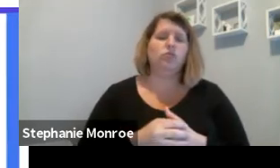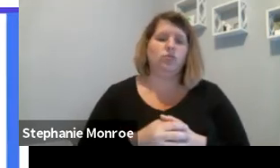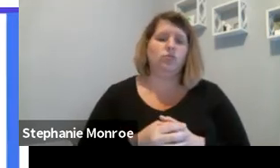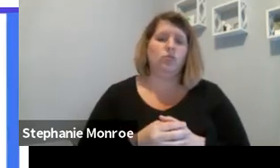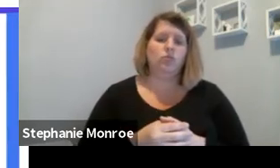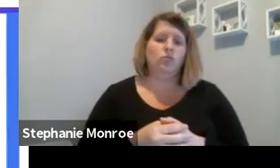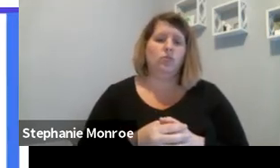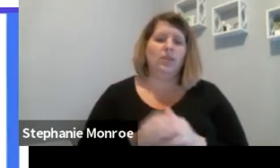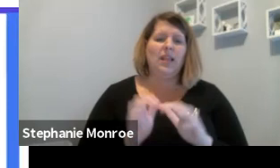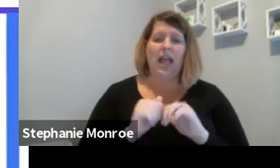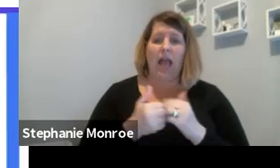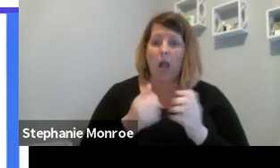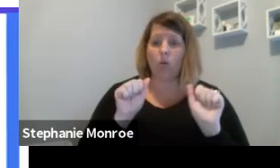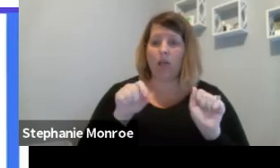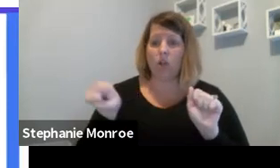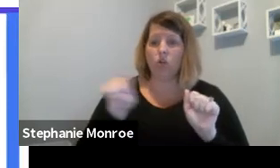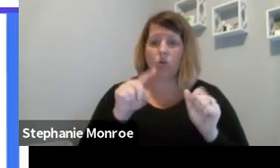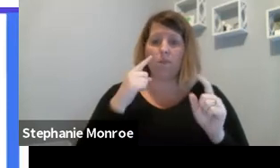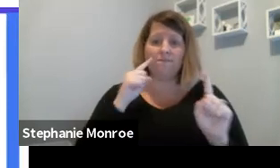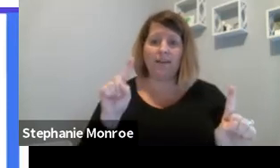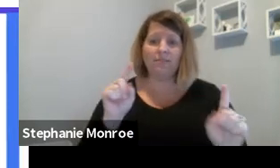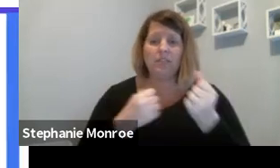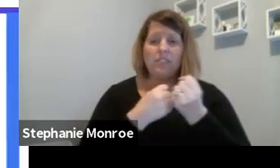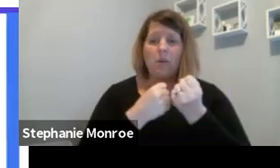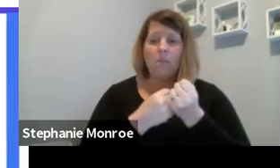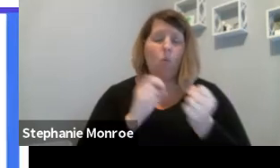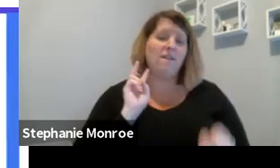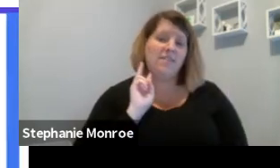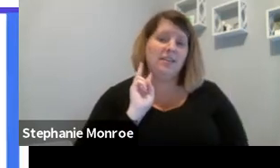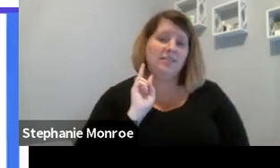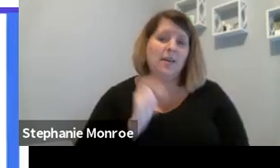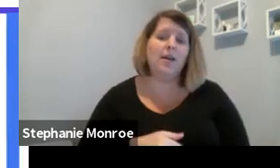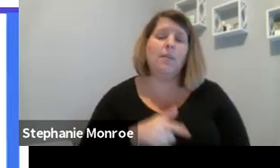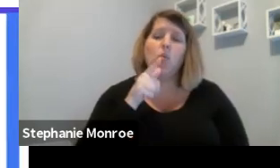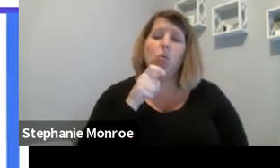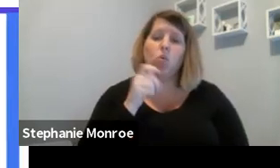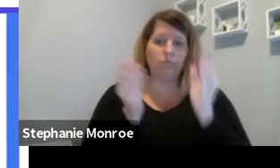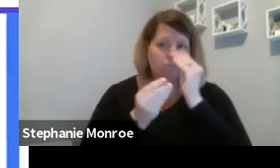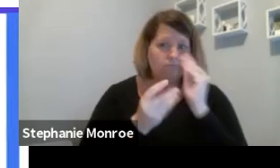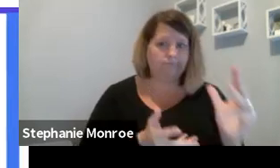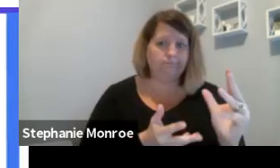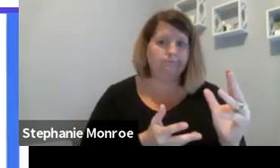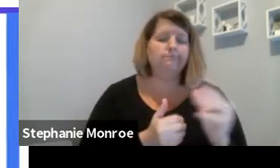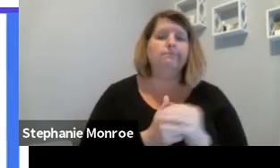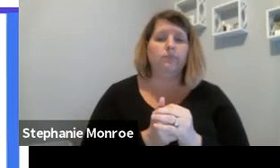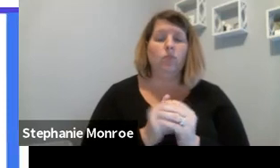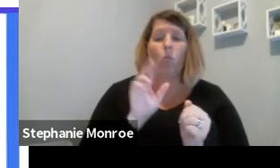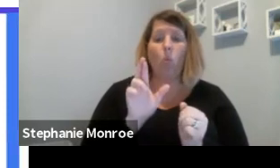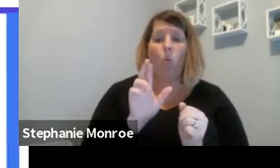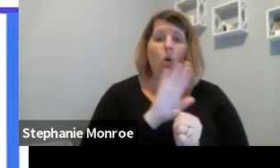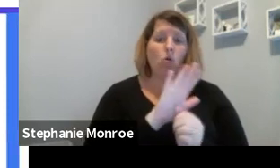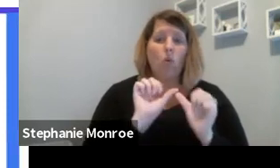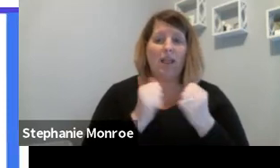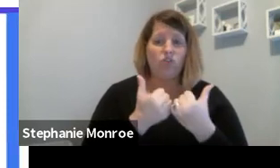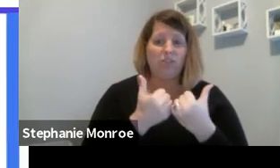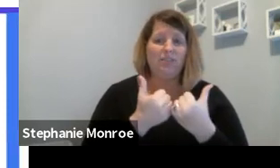How can you effectively support a victim who discloses to you or to your agency?